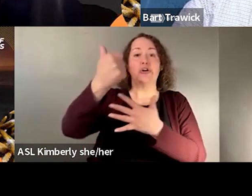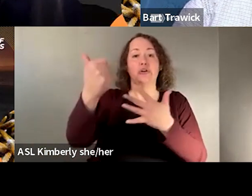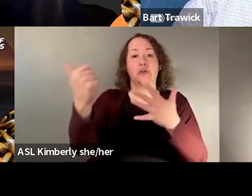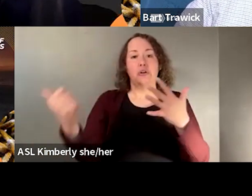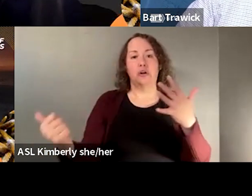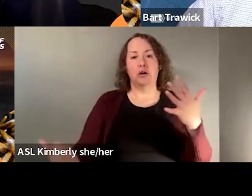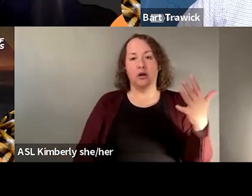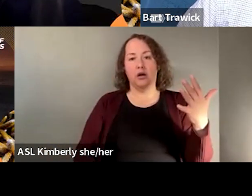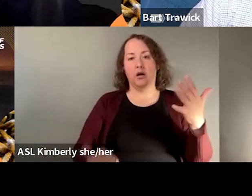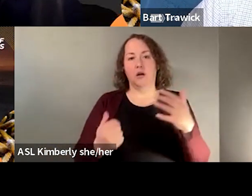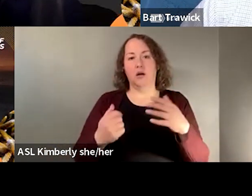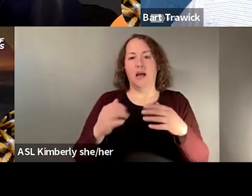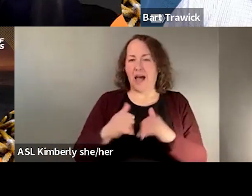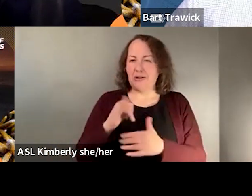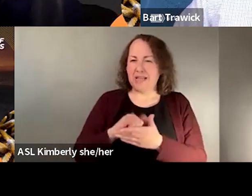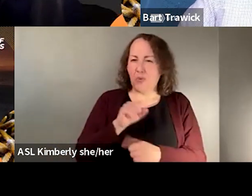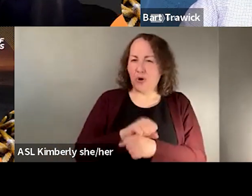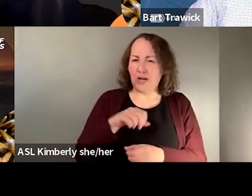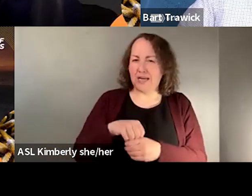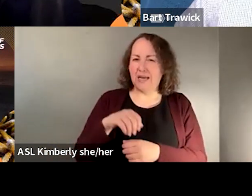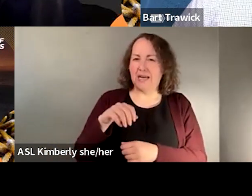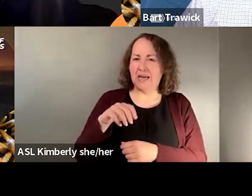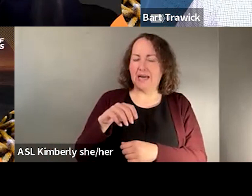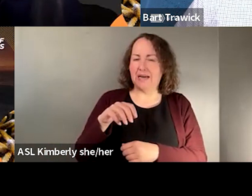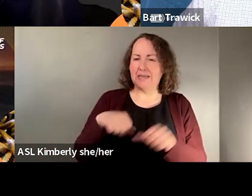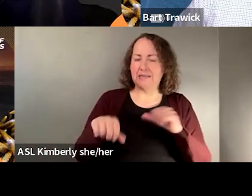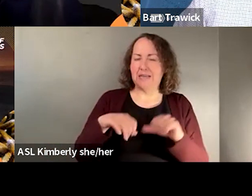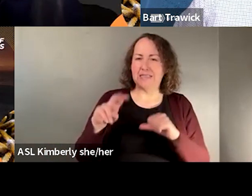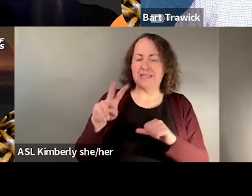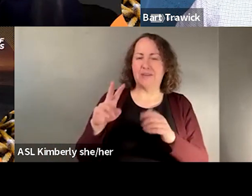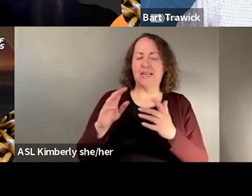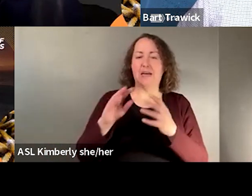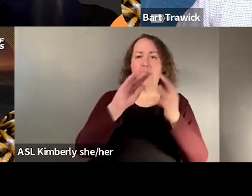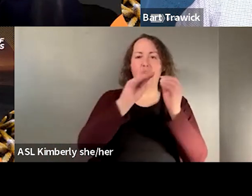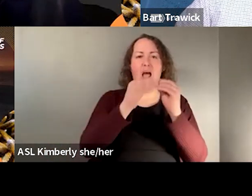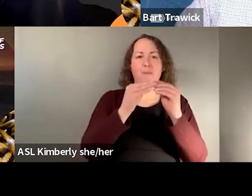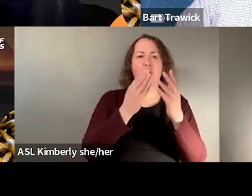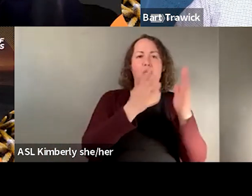Bart Trawick: Of course. This was -- this was something that we QAed the heck out of.